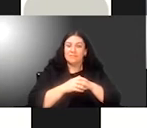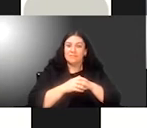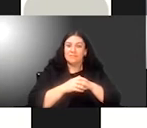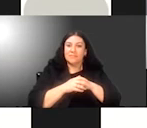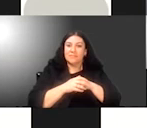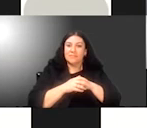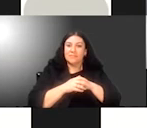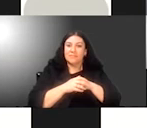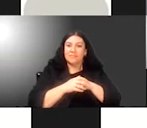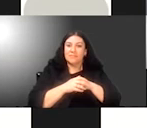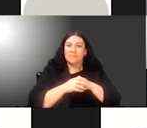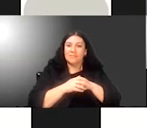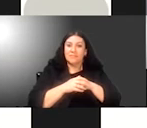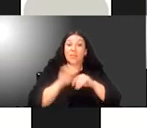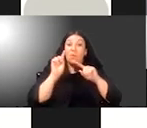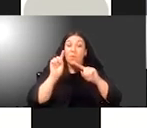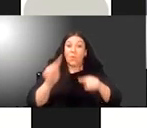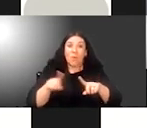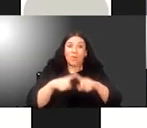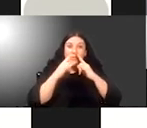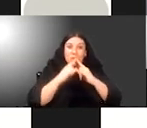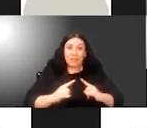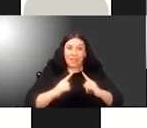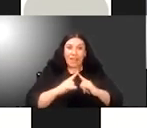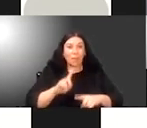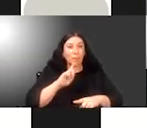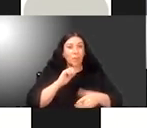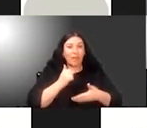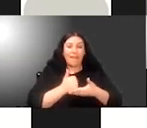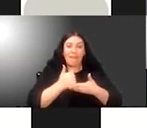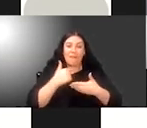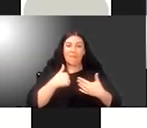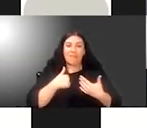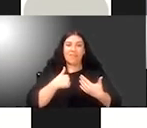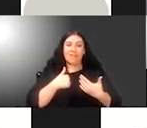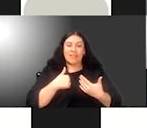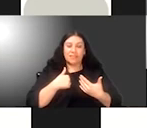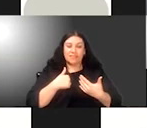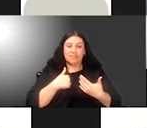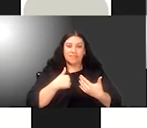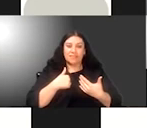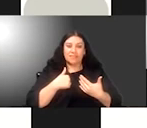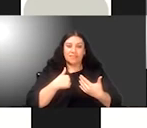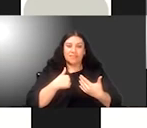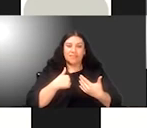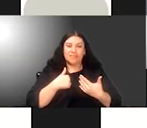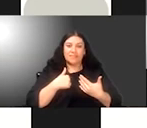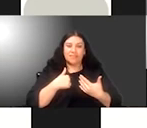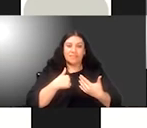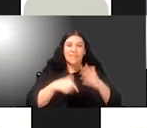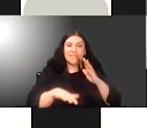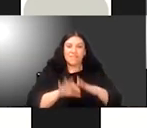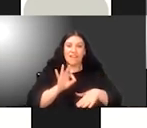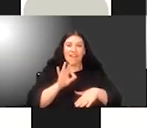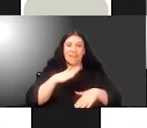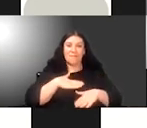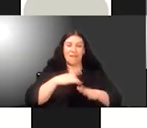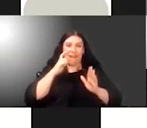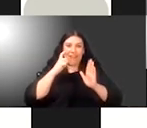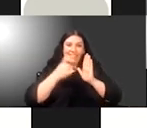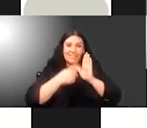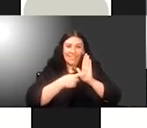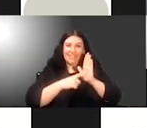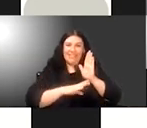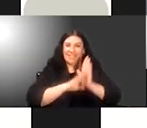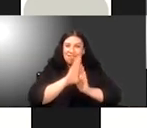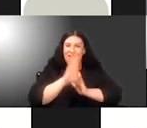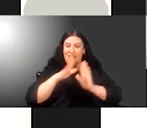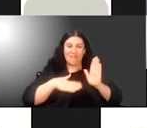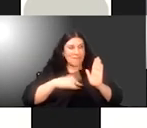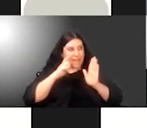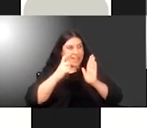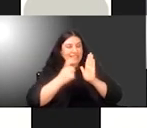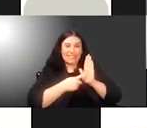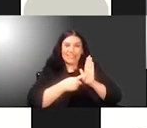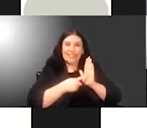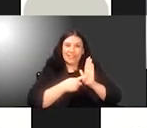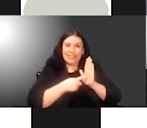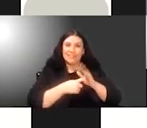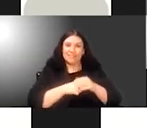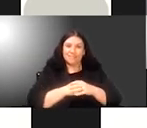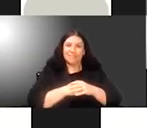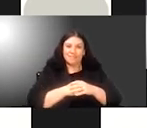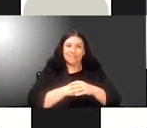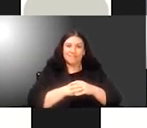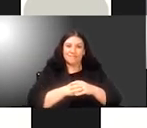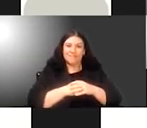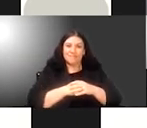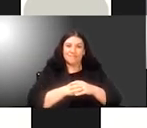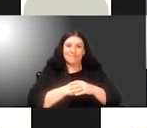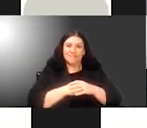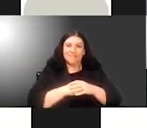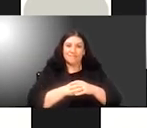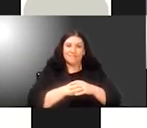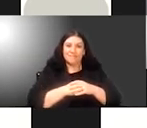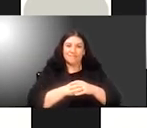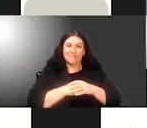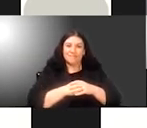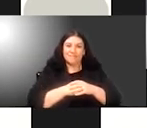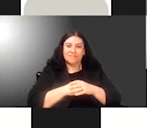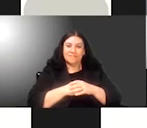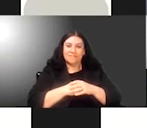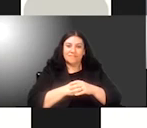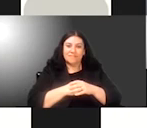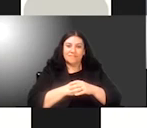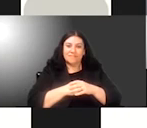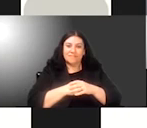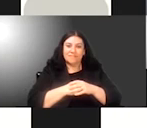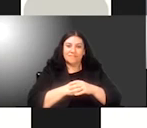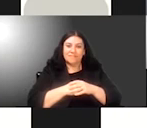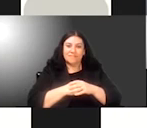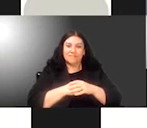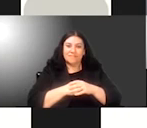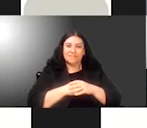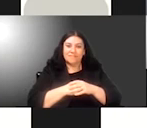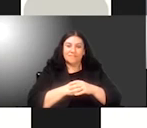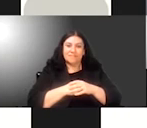Away from her family.